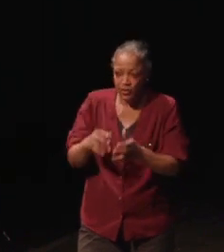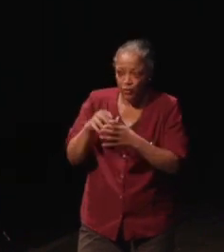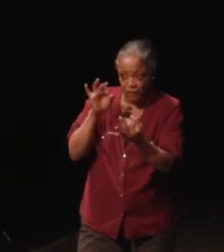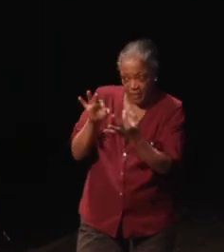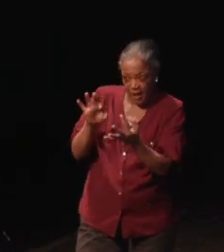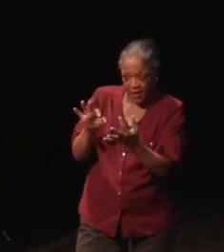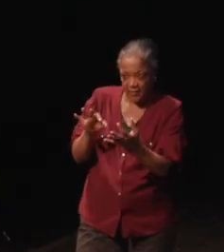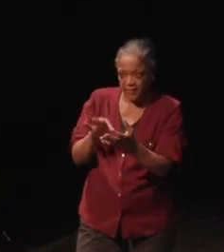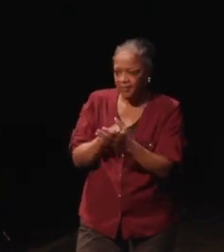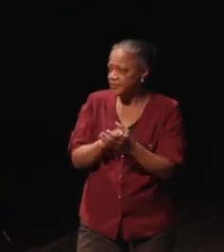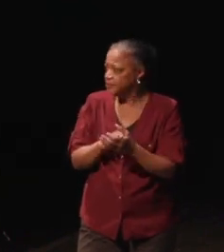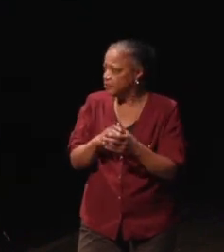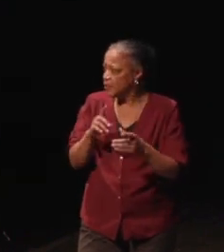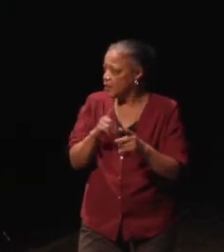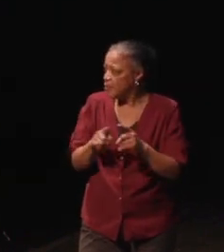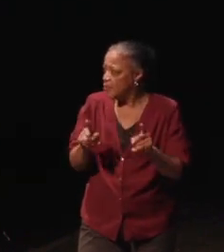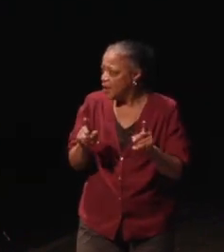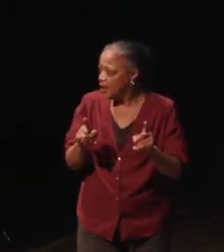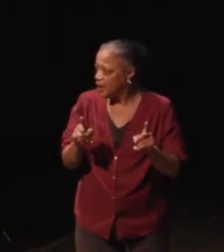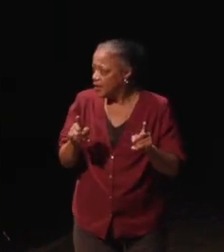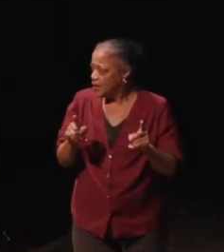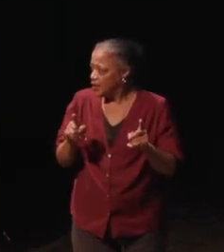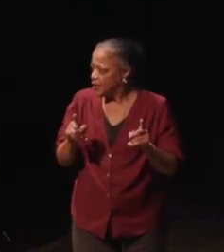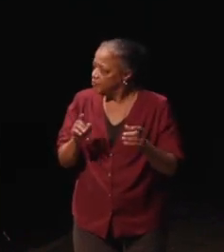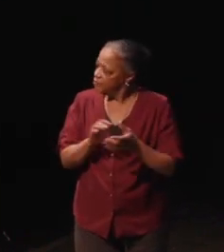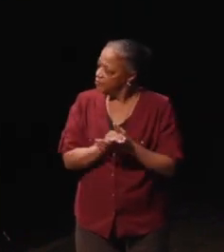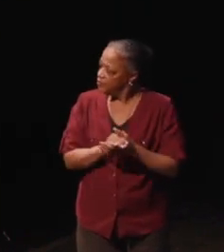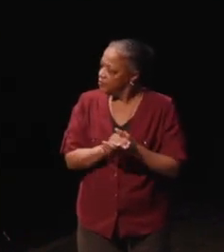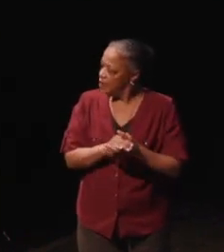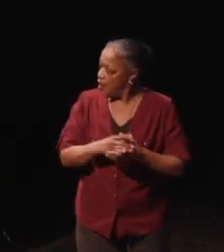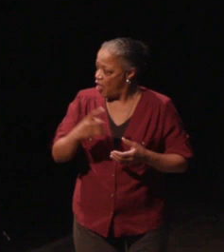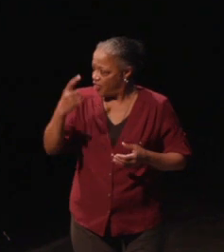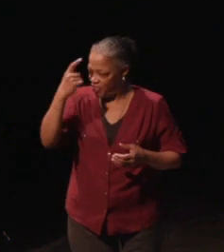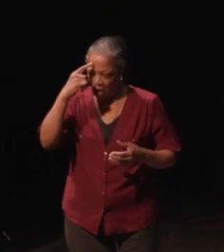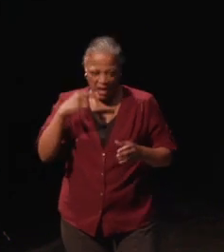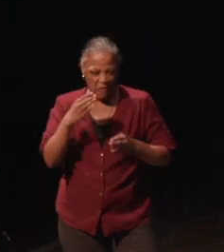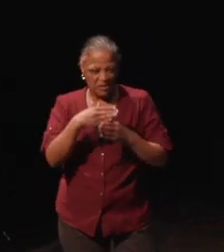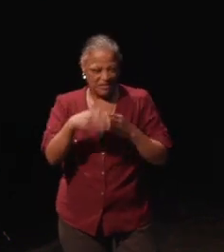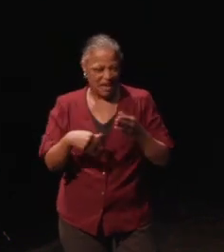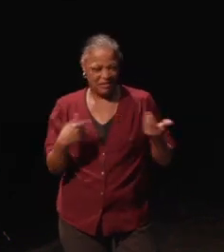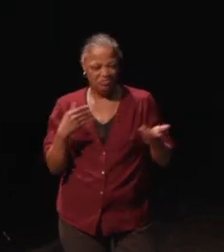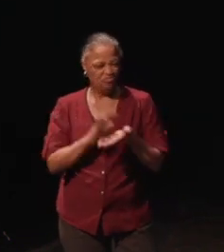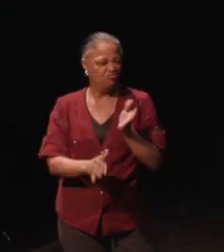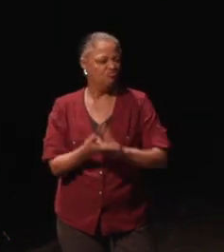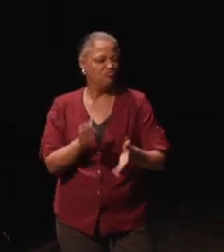But the thing is, I actually had no, knew, I thought I was done.